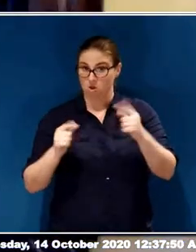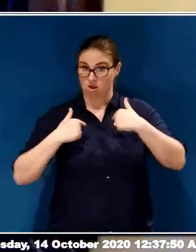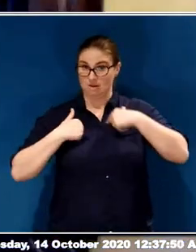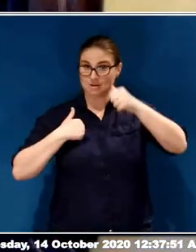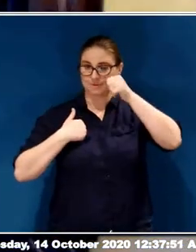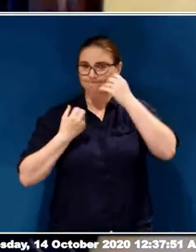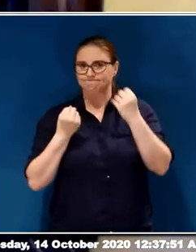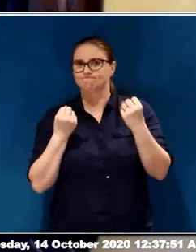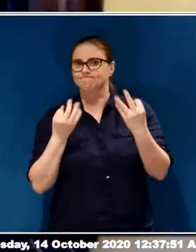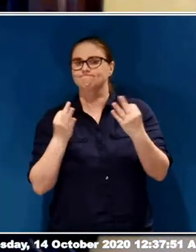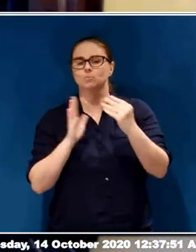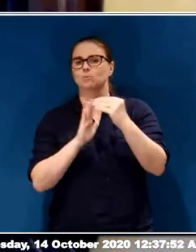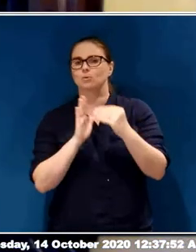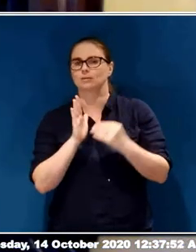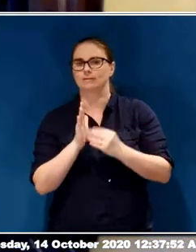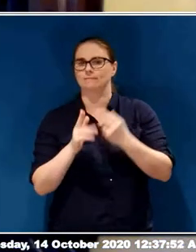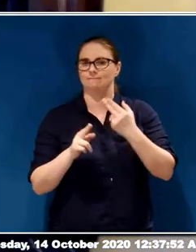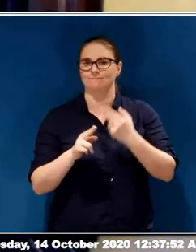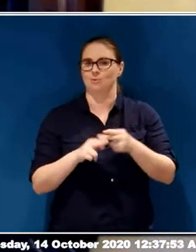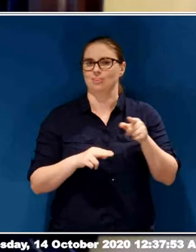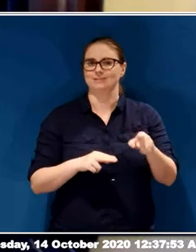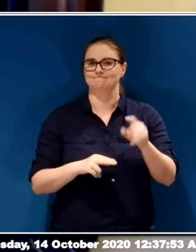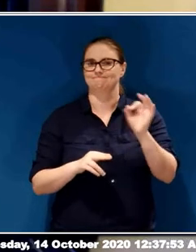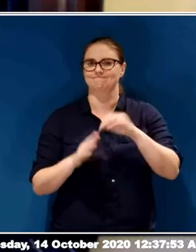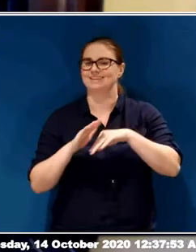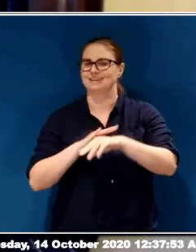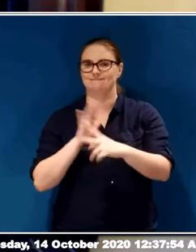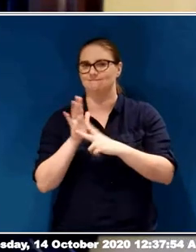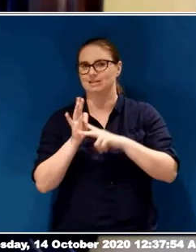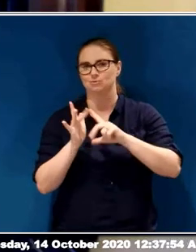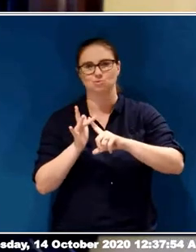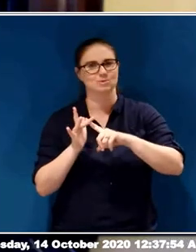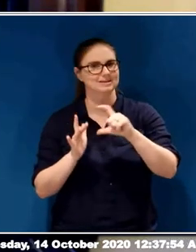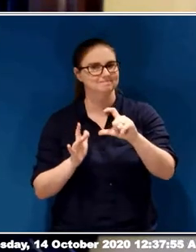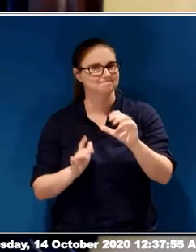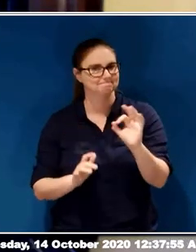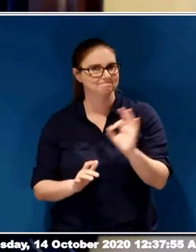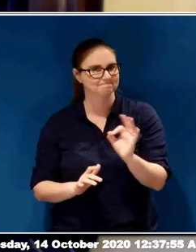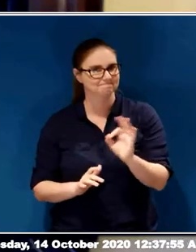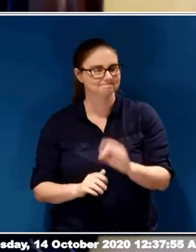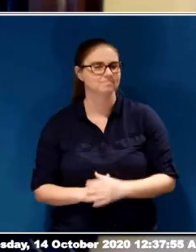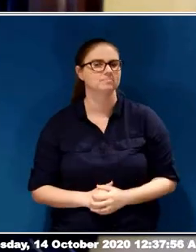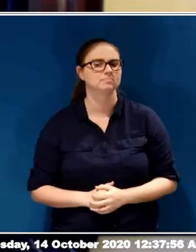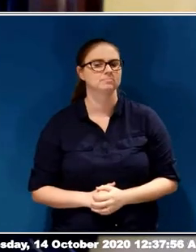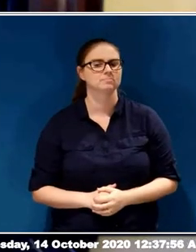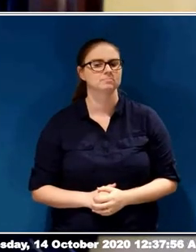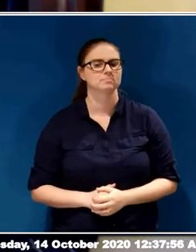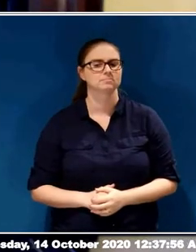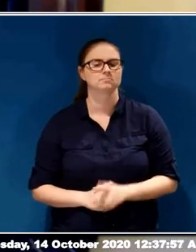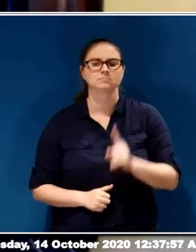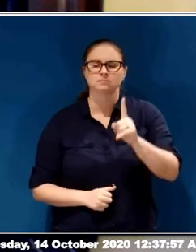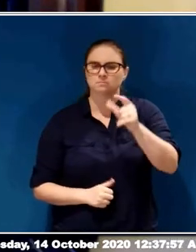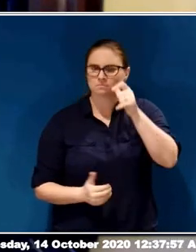And I note that a recent report on Victorian education for students with